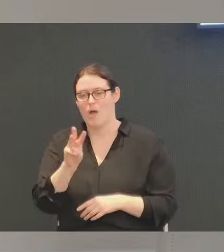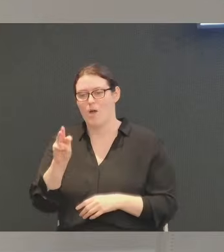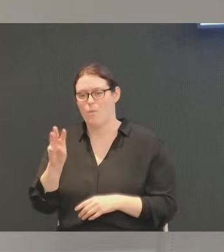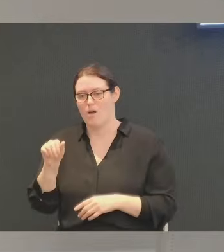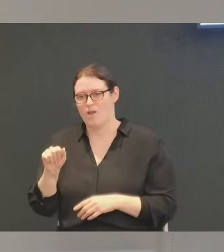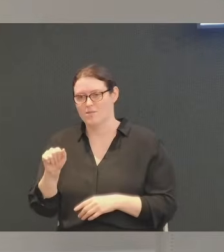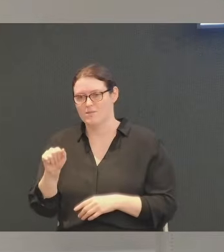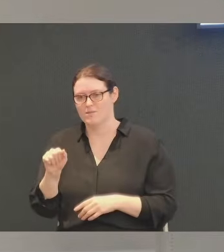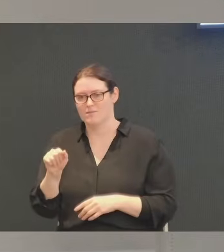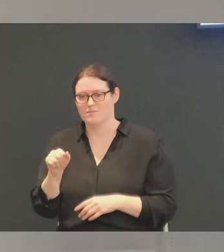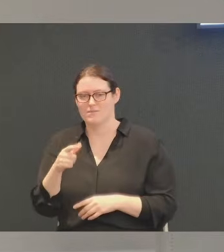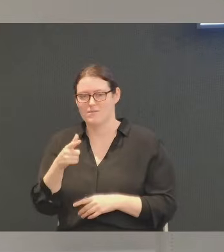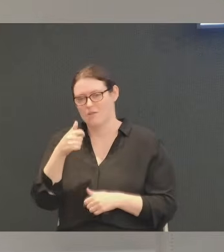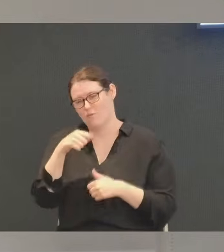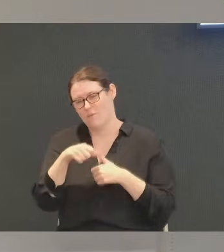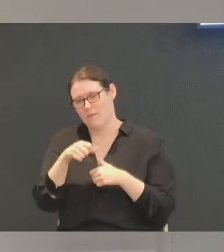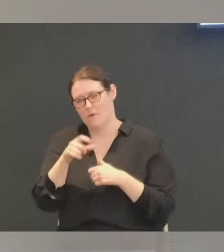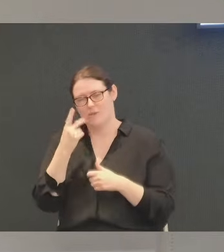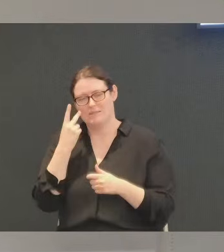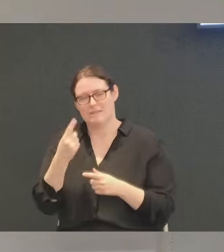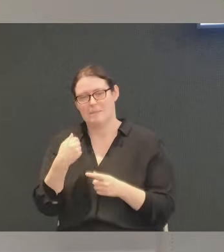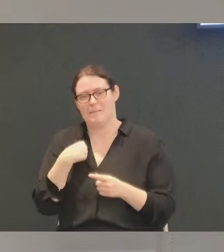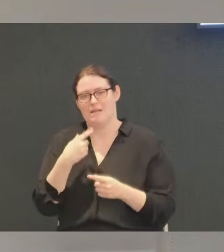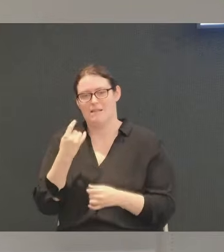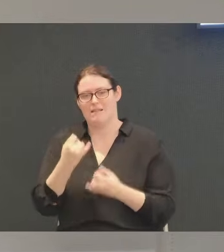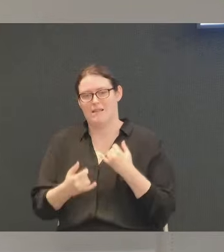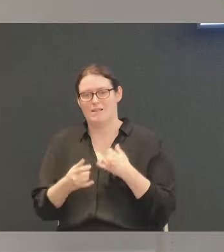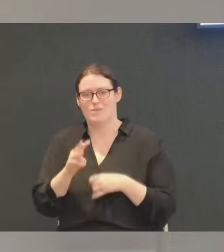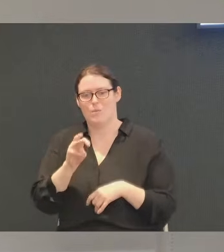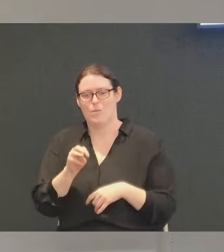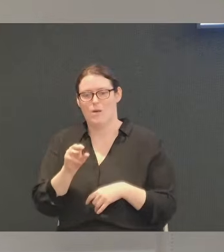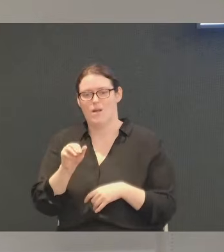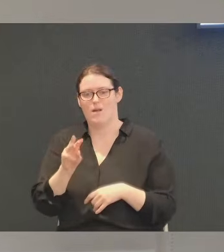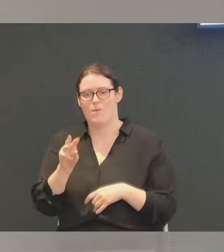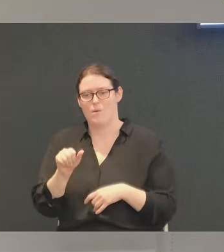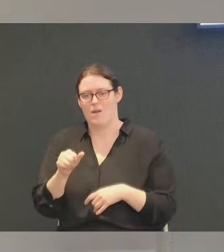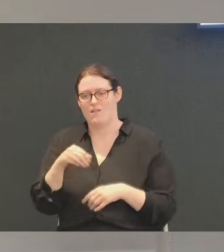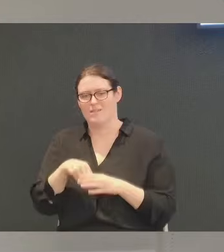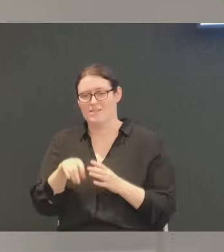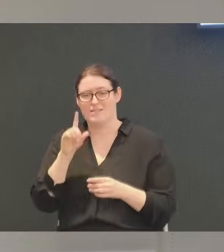that he remember seeing me at the last Wawa in Silverton. I told him he needs to put me on a